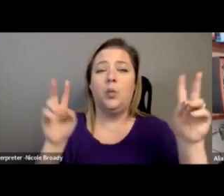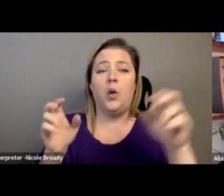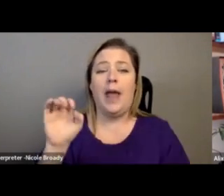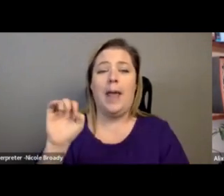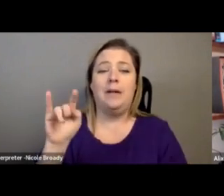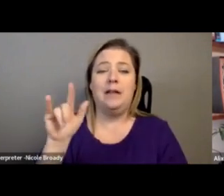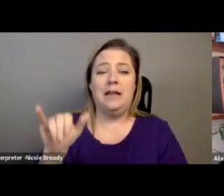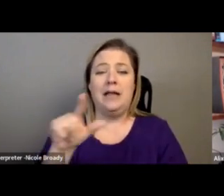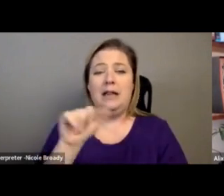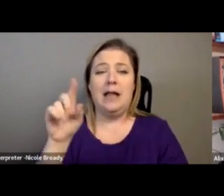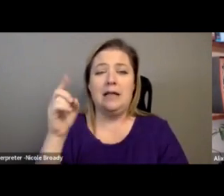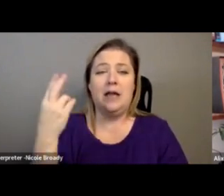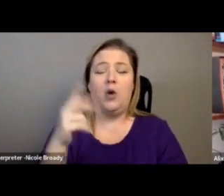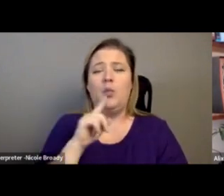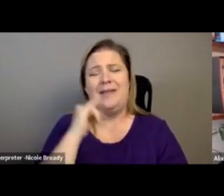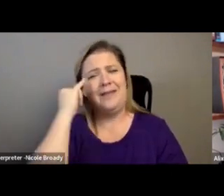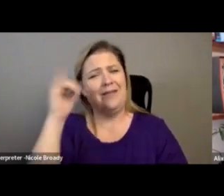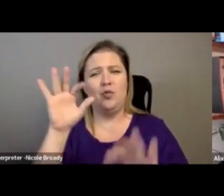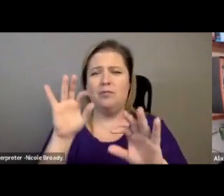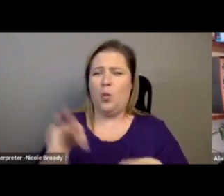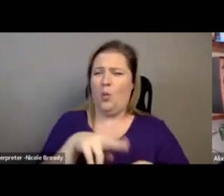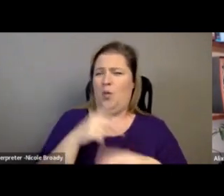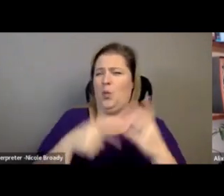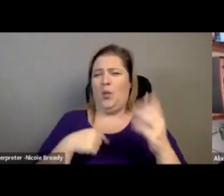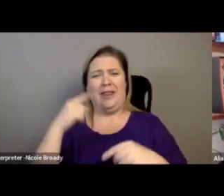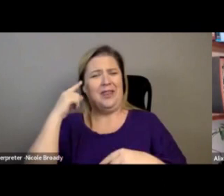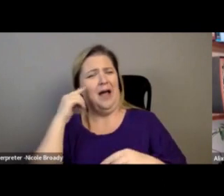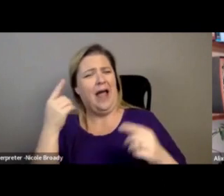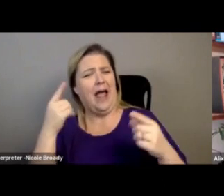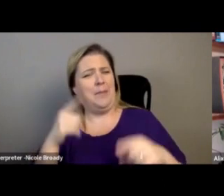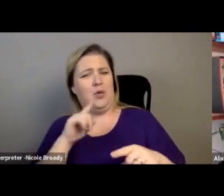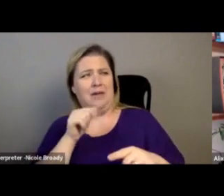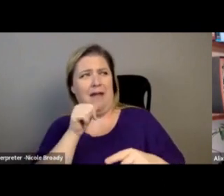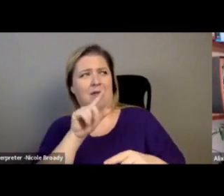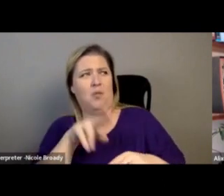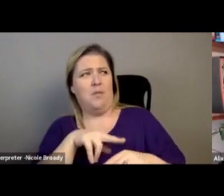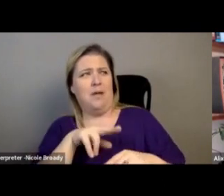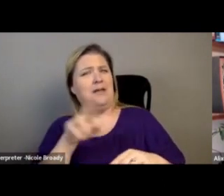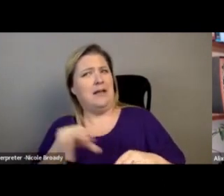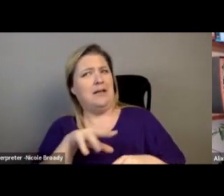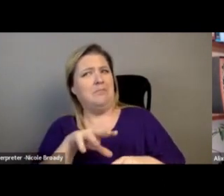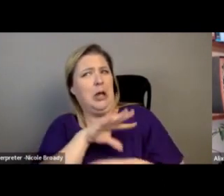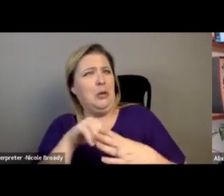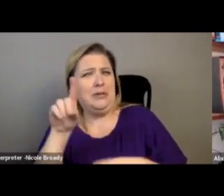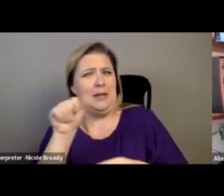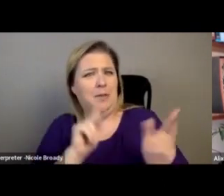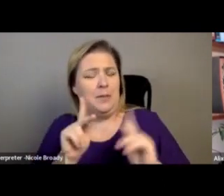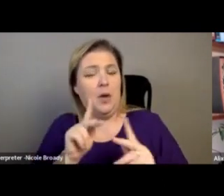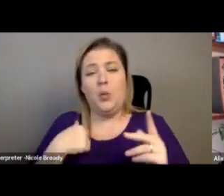normal that we seem to hold in our minds doesn't really include disabled people, we have an understanding of normal as